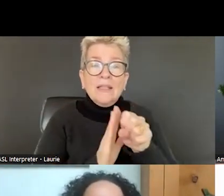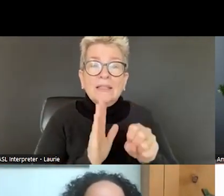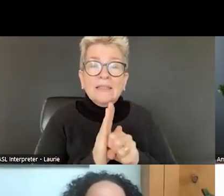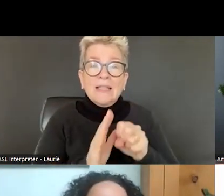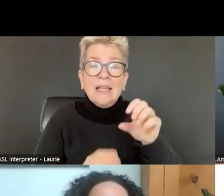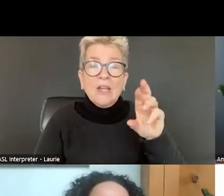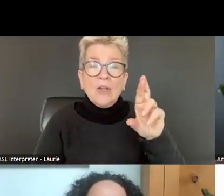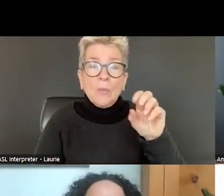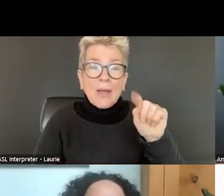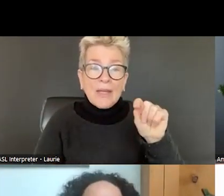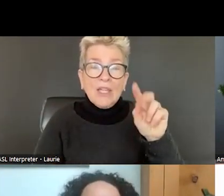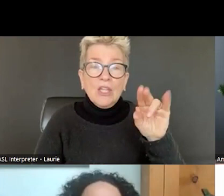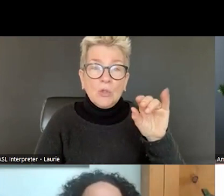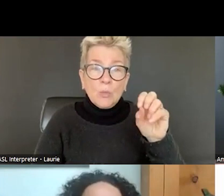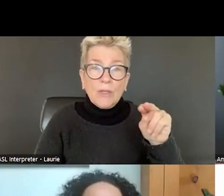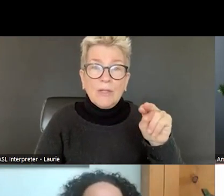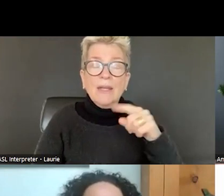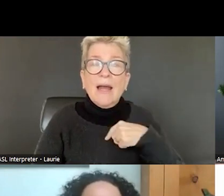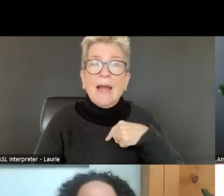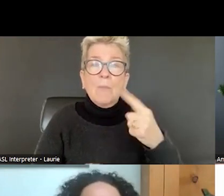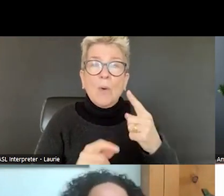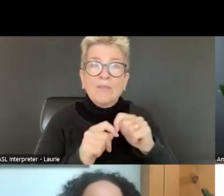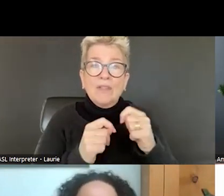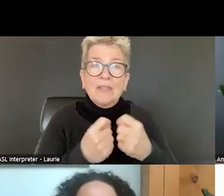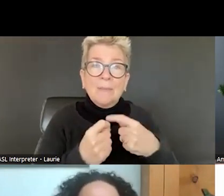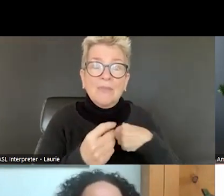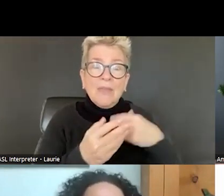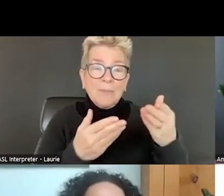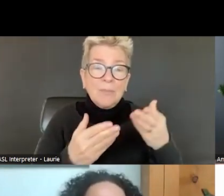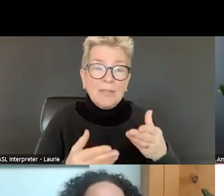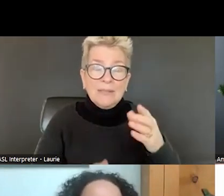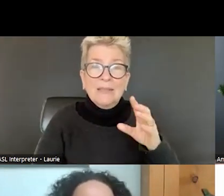of six people who bring financial education to our territories around the state. My